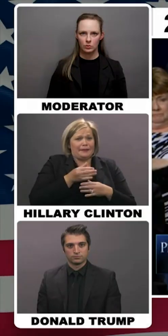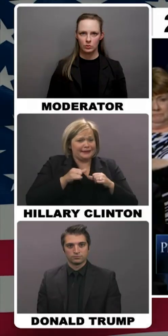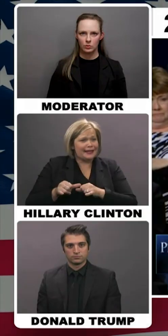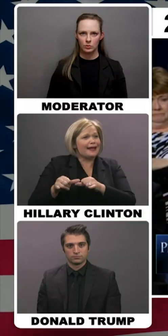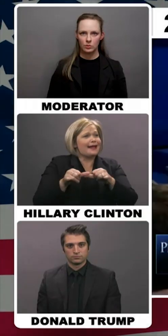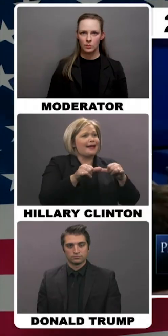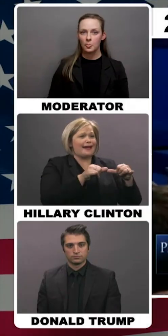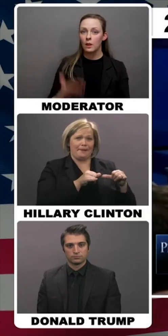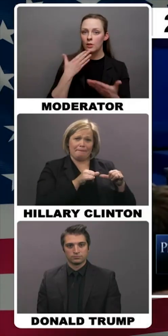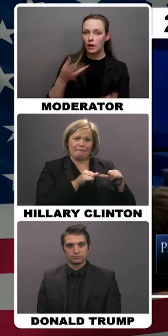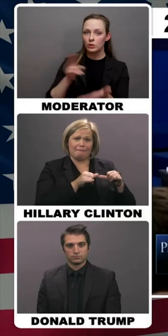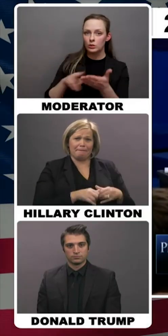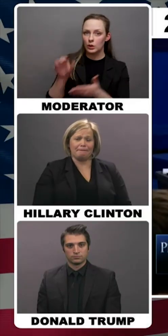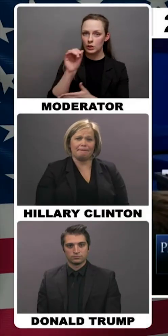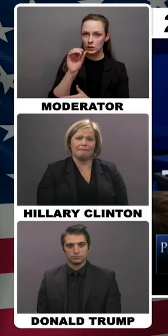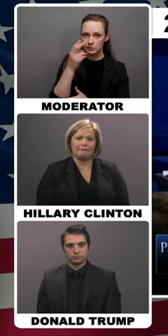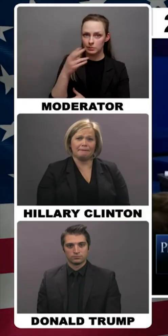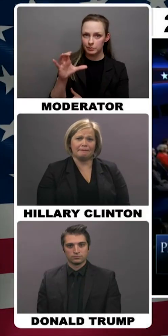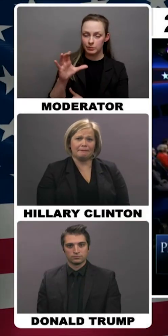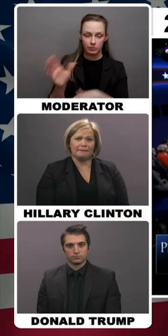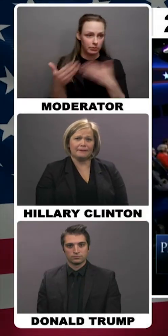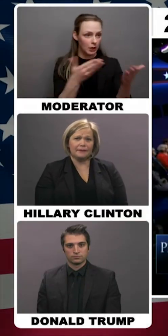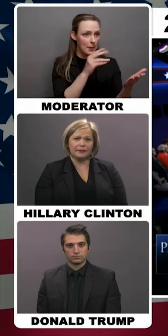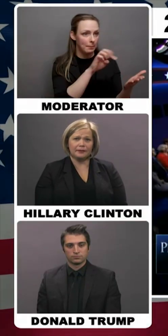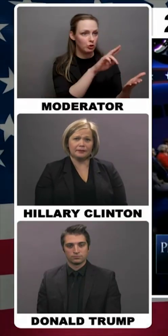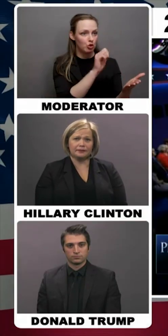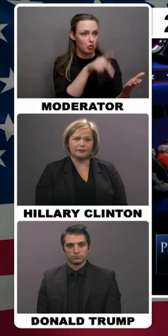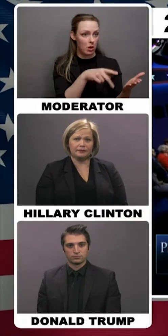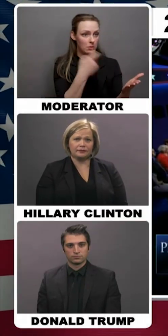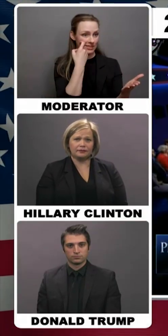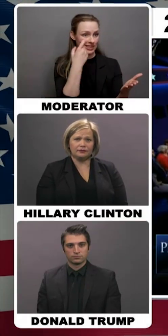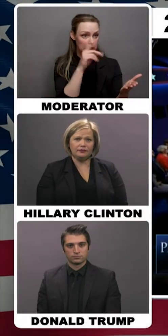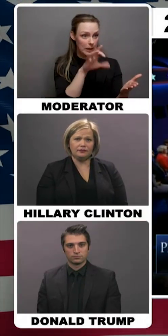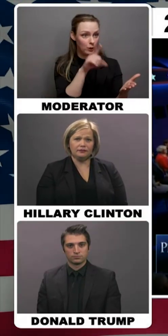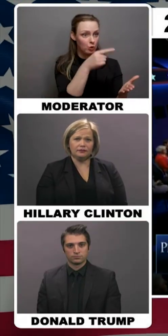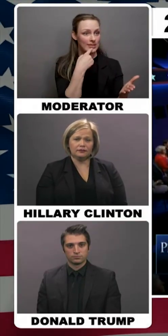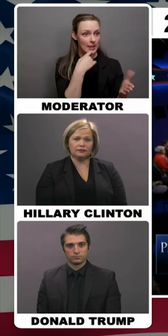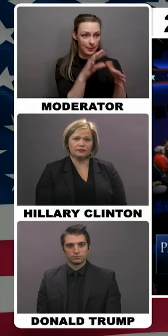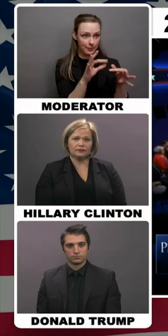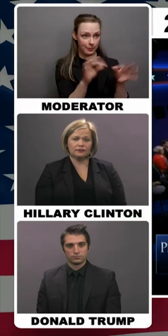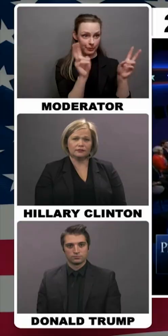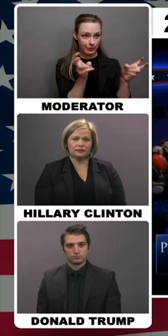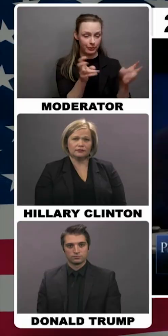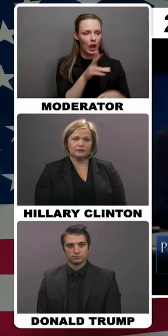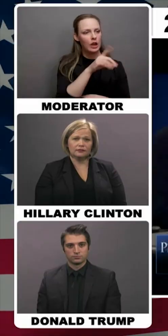You Secretary Clinton. Mr. Trump, in December you said this, Donald J. Trump is calling for a total